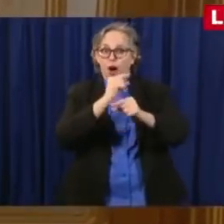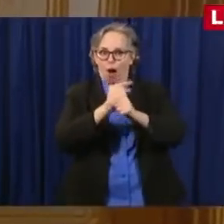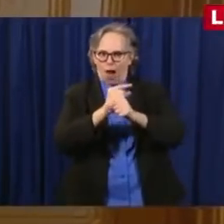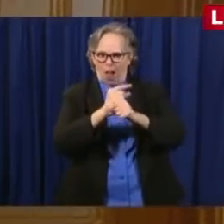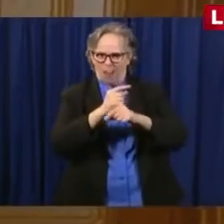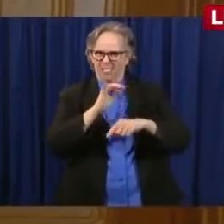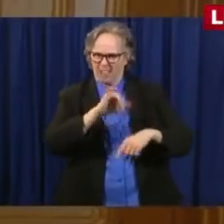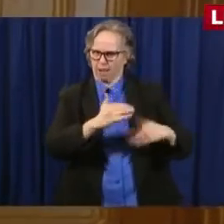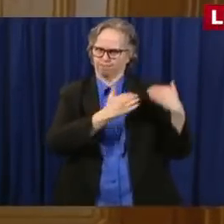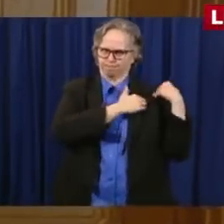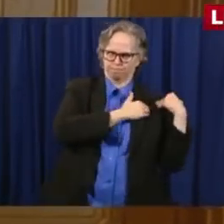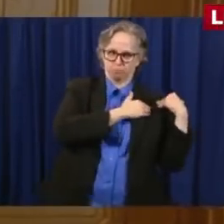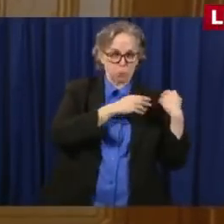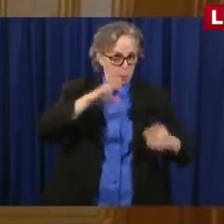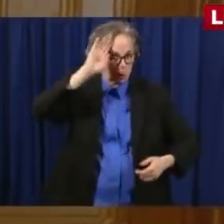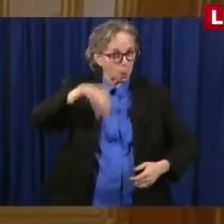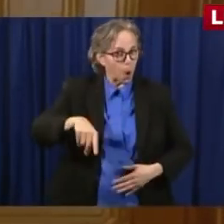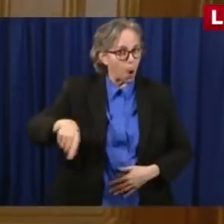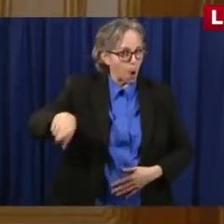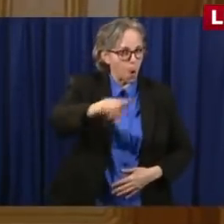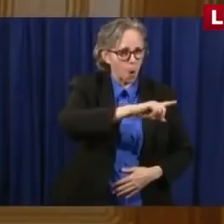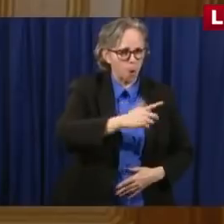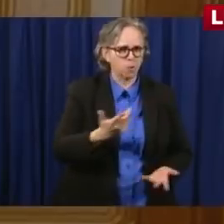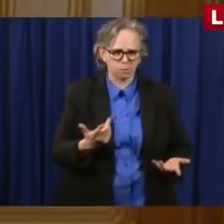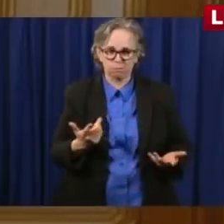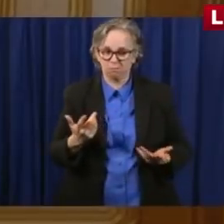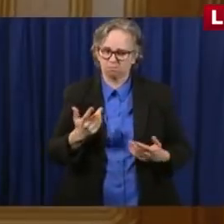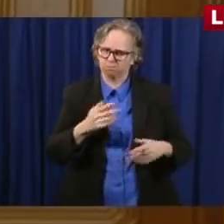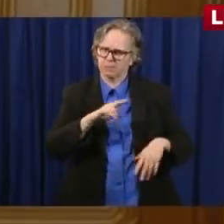LET ME NOW TALK A BIT ABOUT THE NATIONAL GUARD.